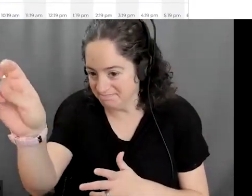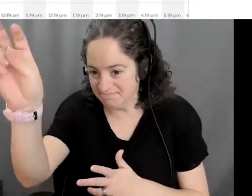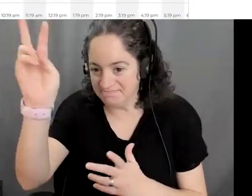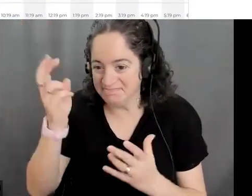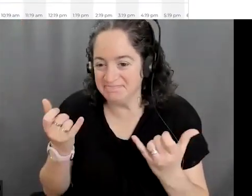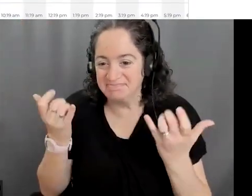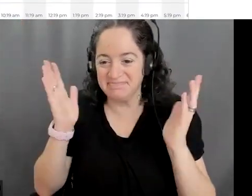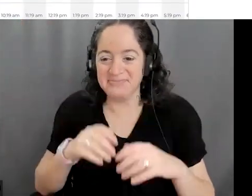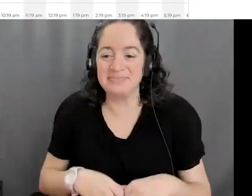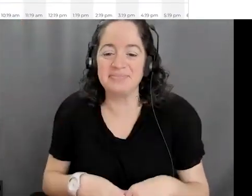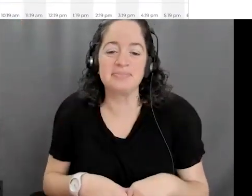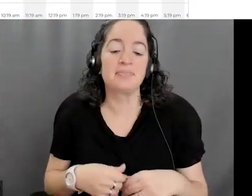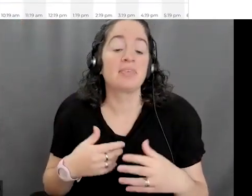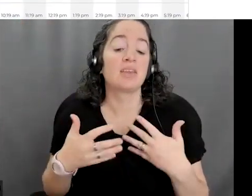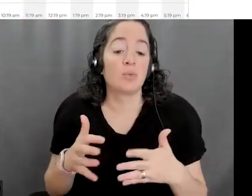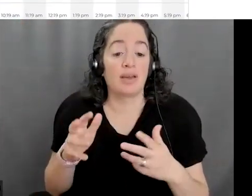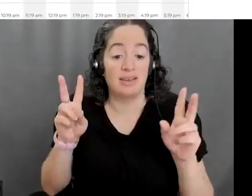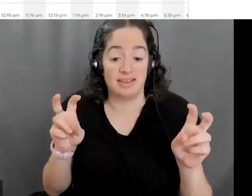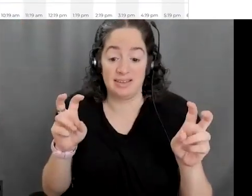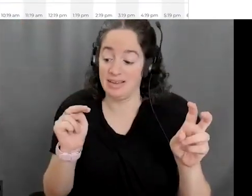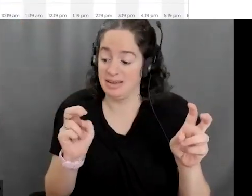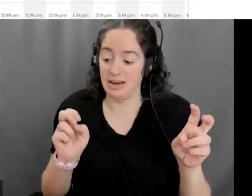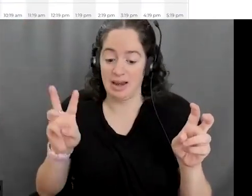The now button will always auto-scroll to the current position.